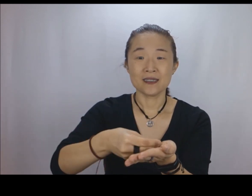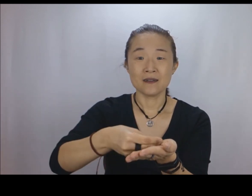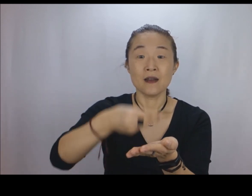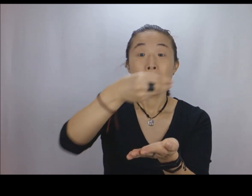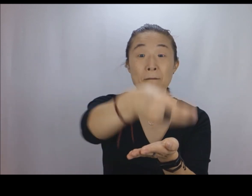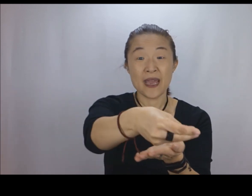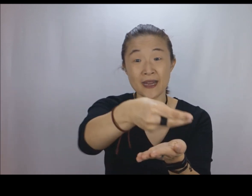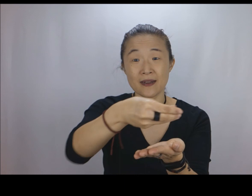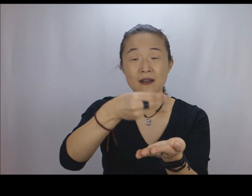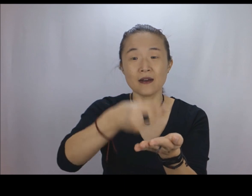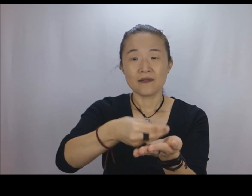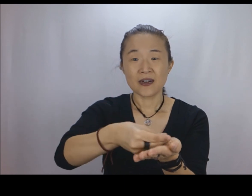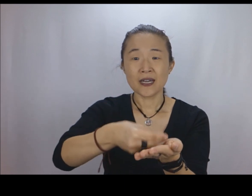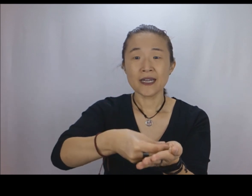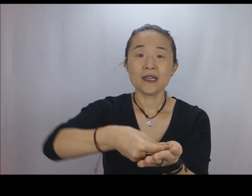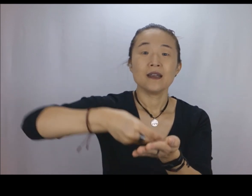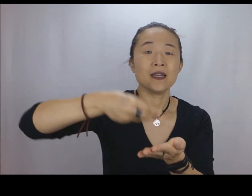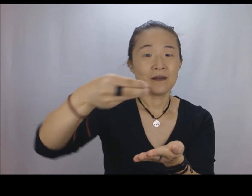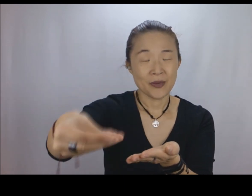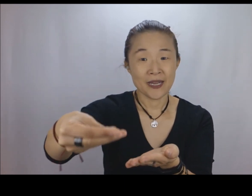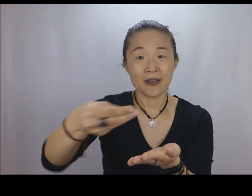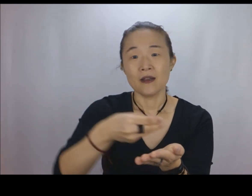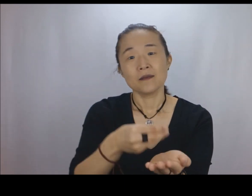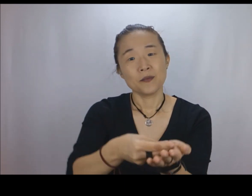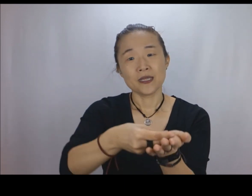so pay fine, and pay,